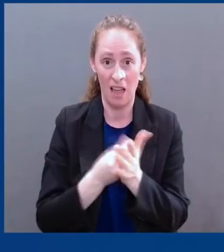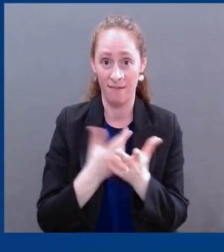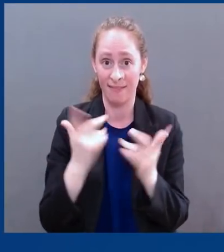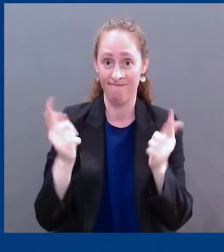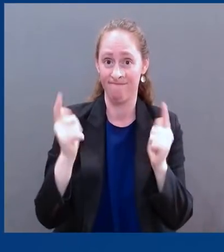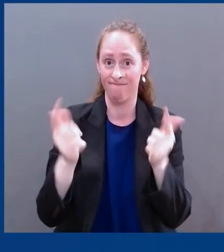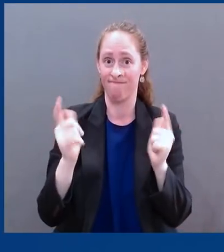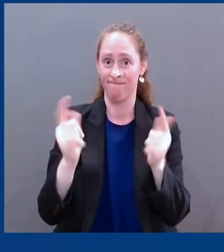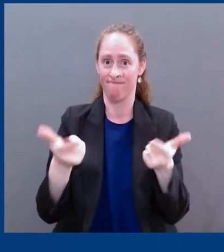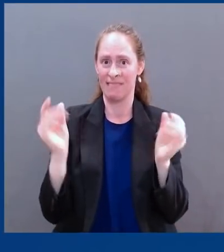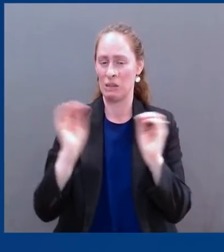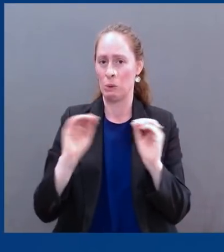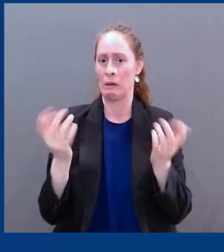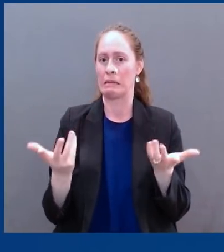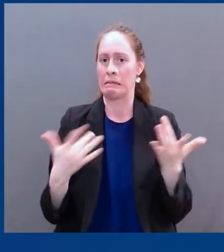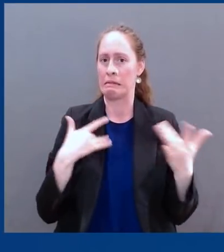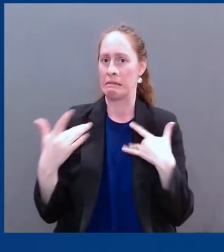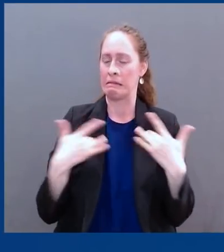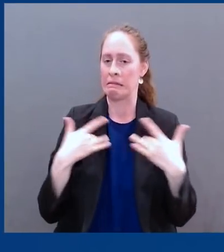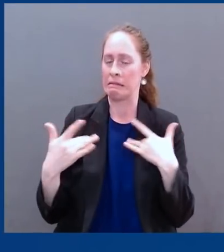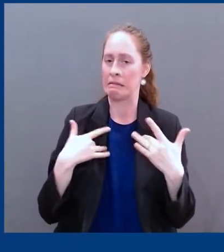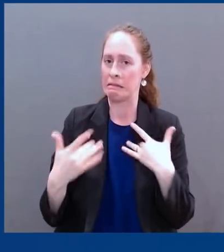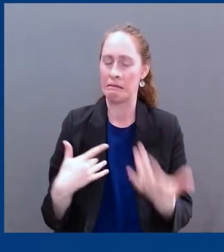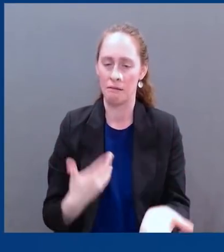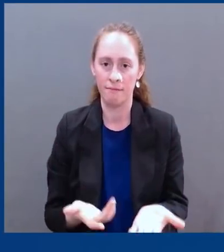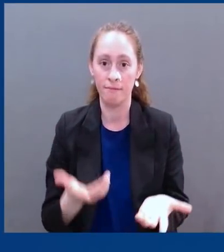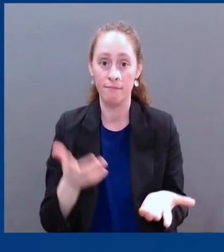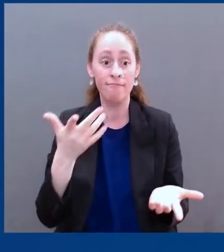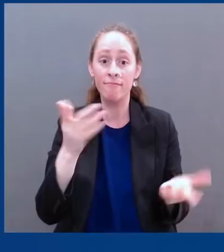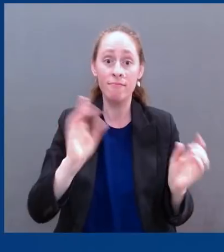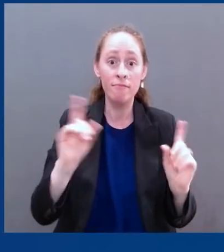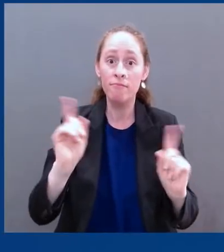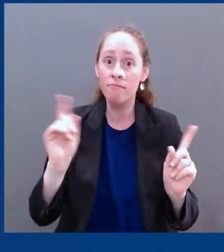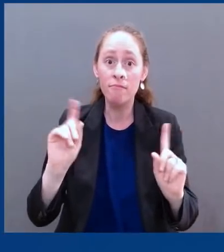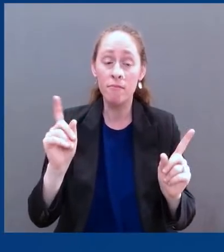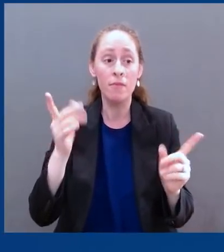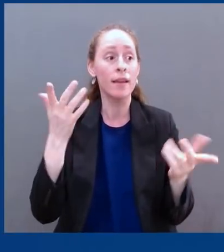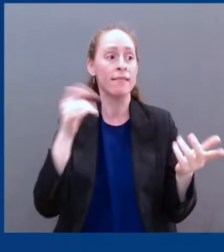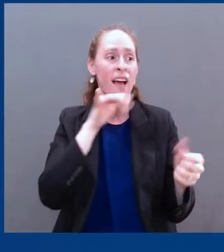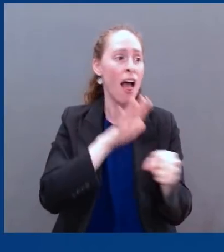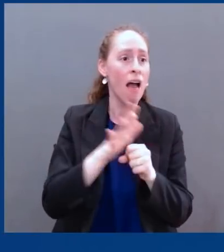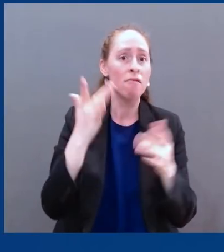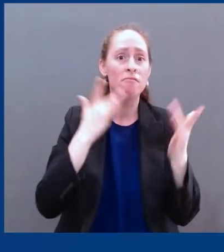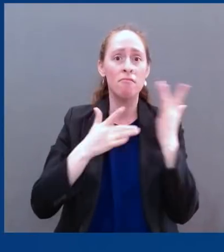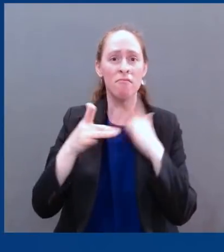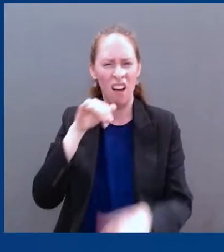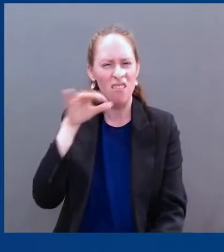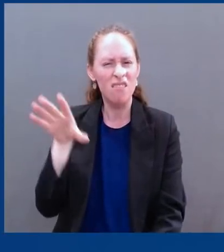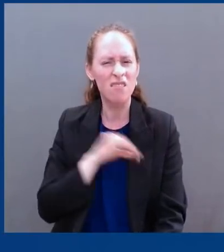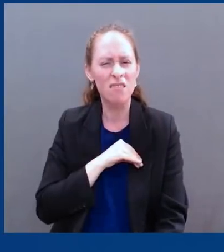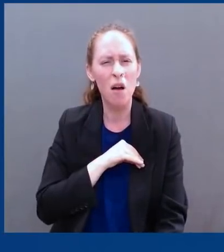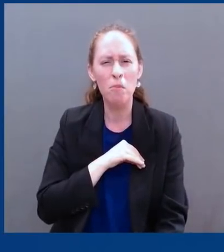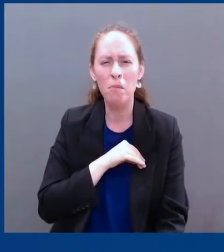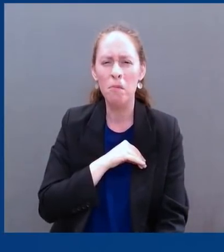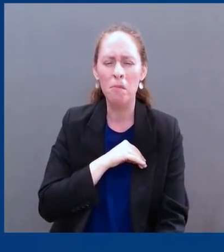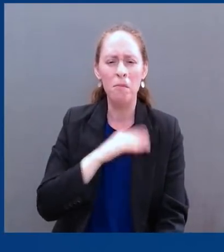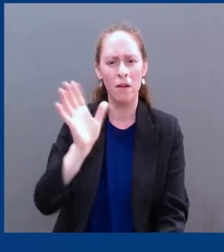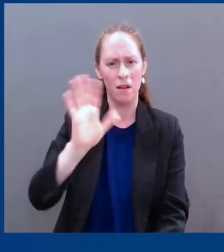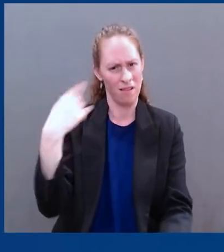Not having enough vaccines is completely unacceptable, as vaccines have proven to be our single most important tool in protecting Americans.